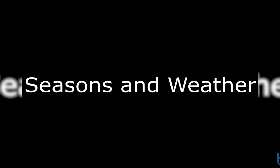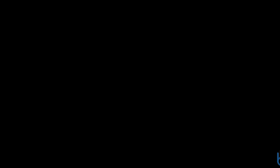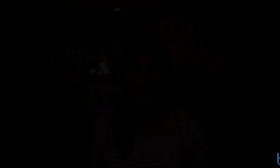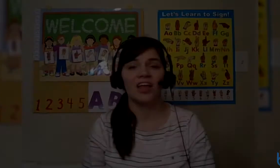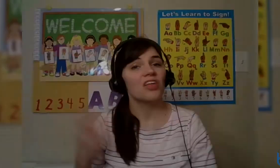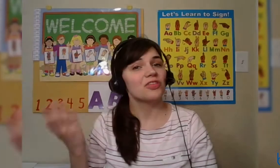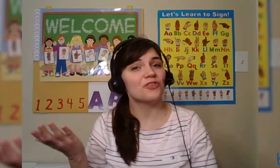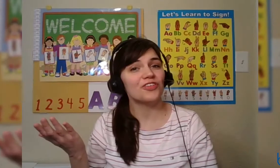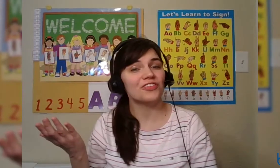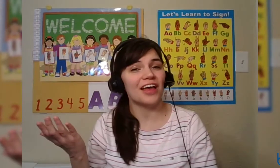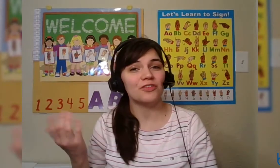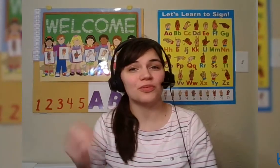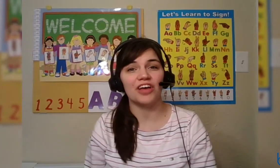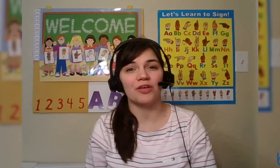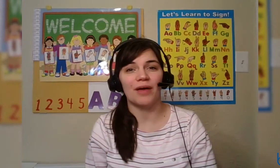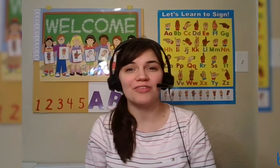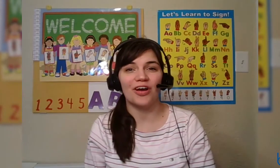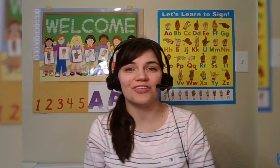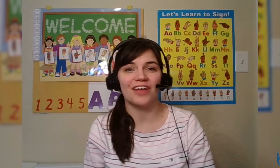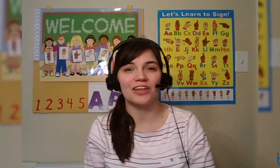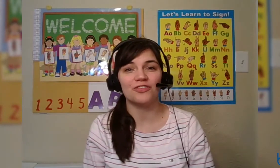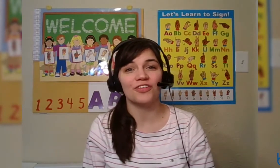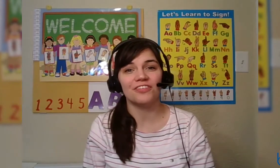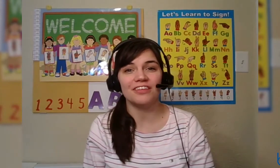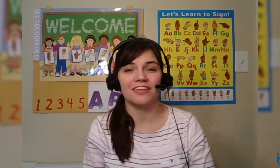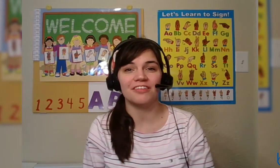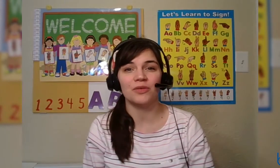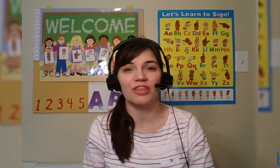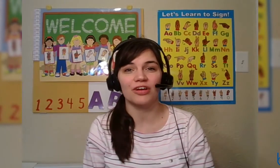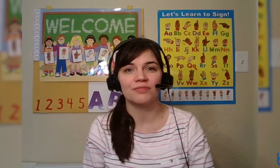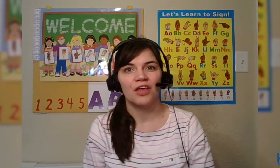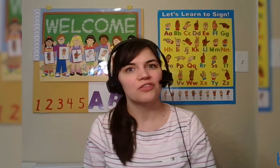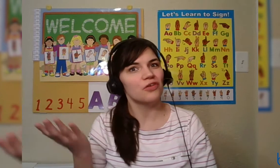The first signs we'll talk about are signs for seasons and weather, so let's